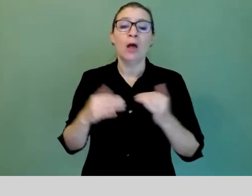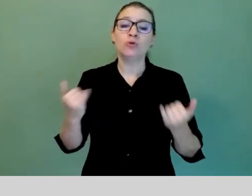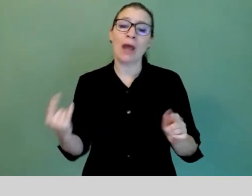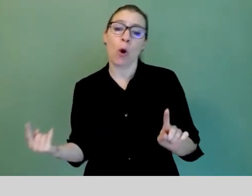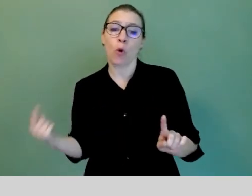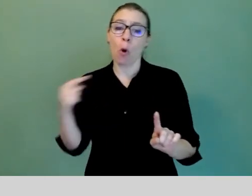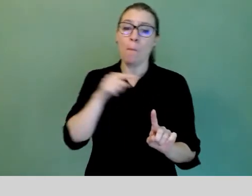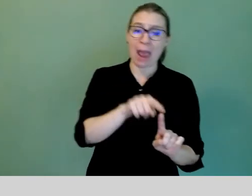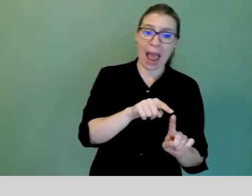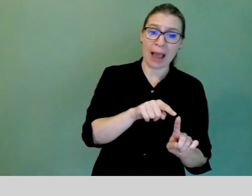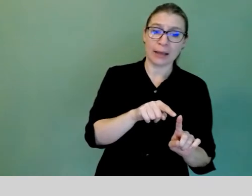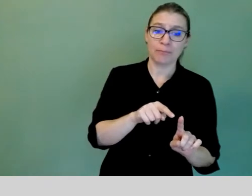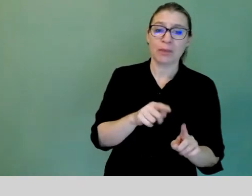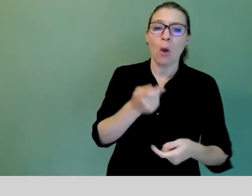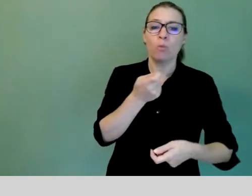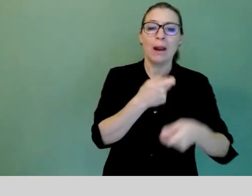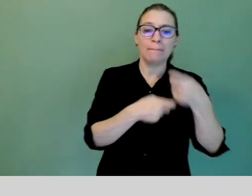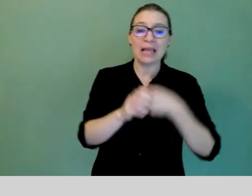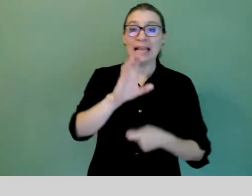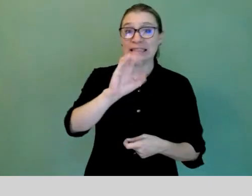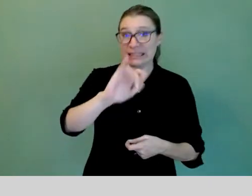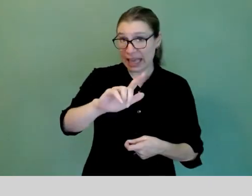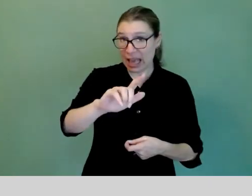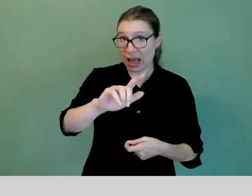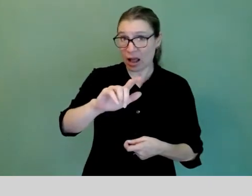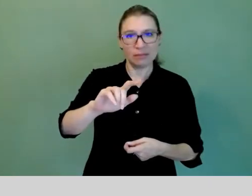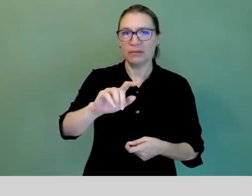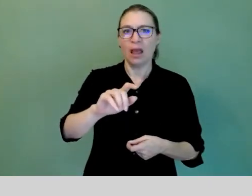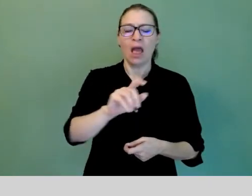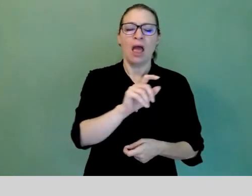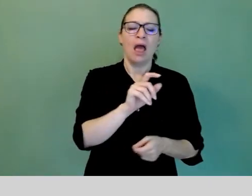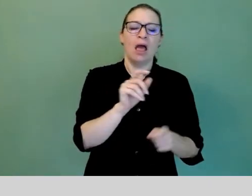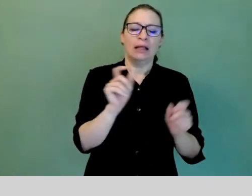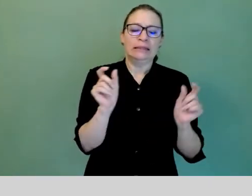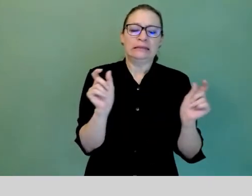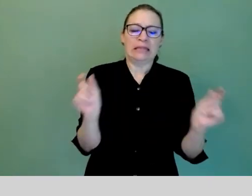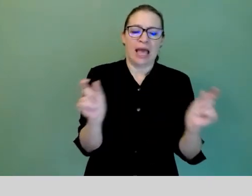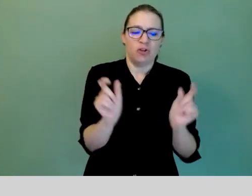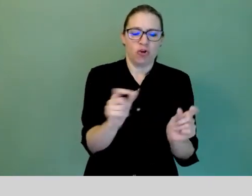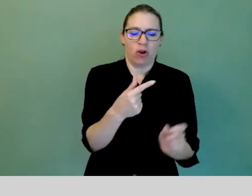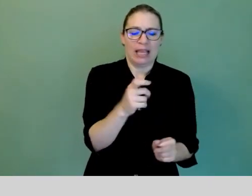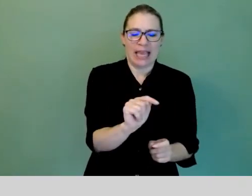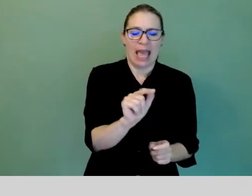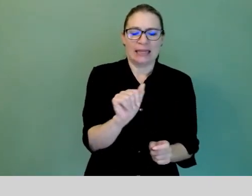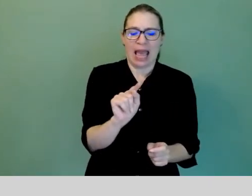and replace my ceil implementation with this dunder getattr method implementation.